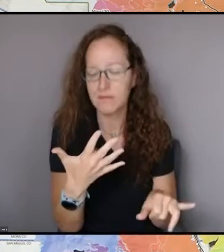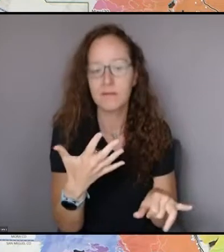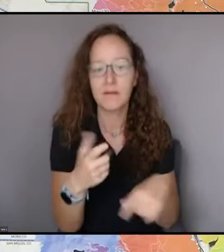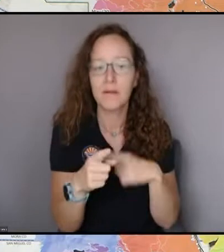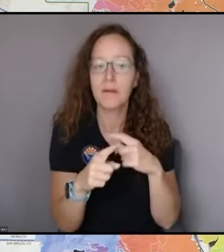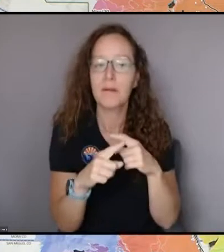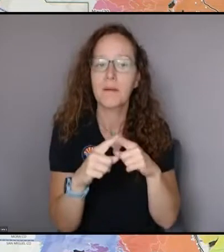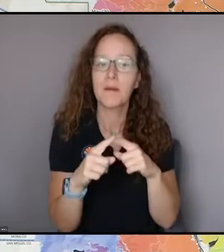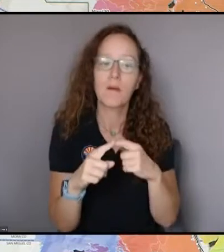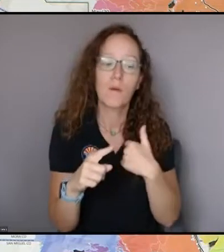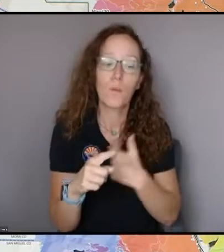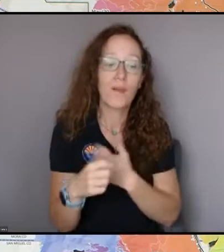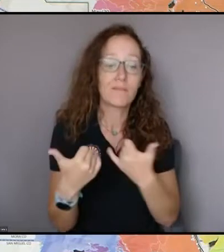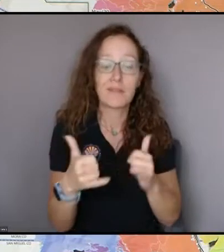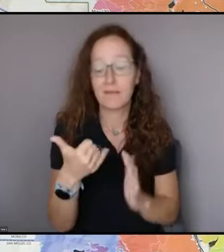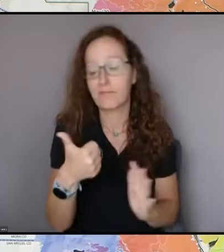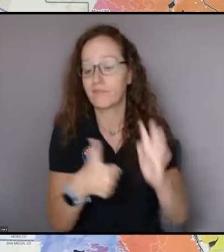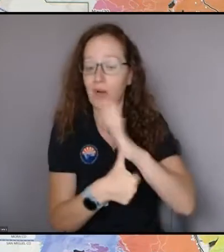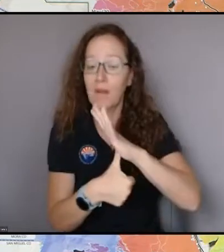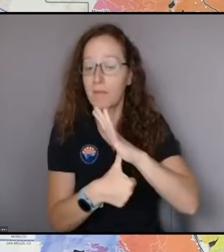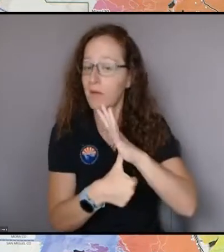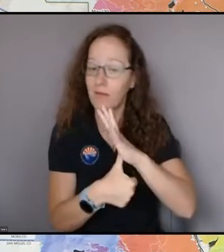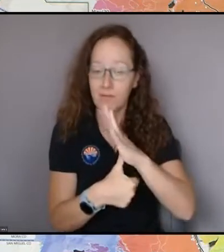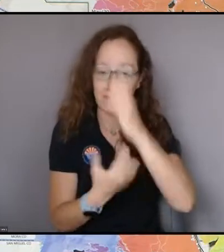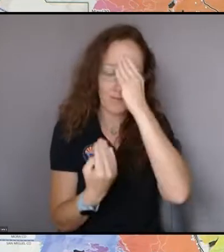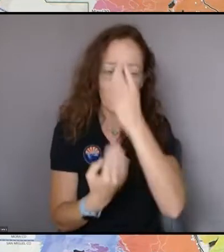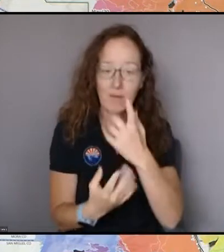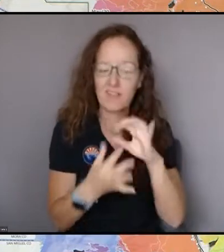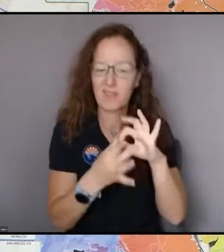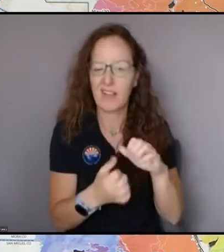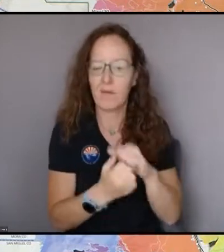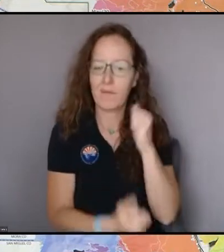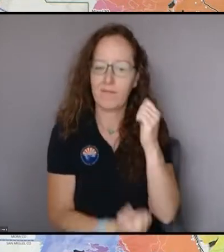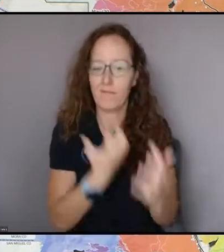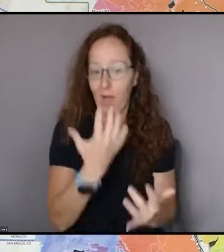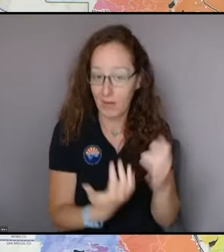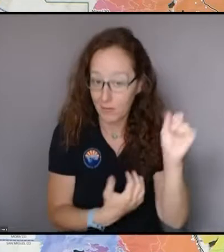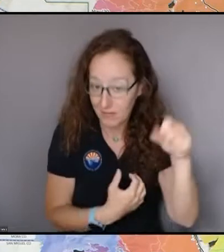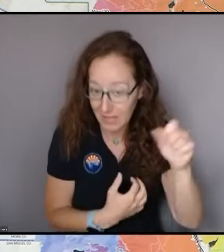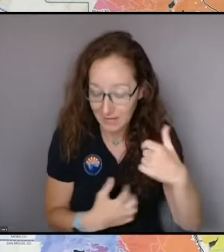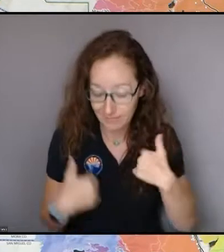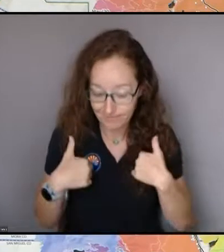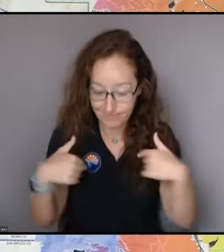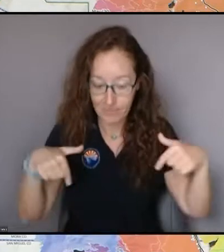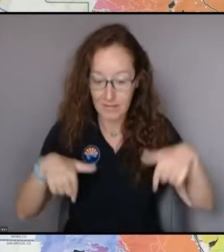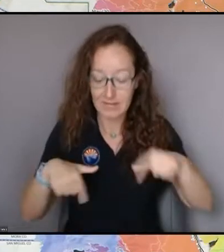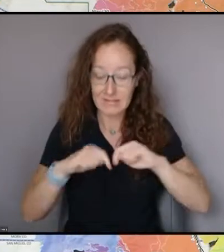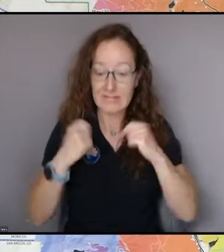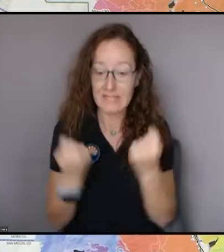with, you know, fire related activities. One thing that I would encourage to do though is: when you see those links that